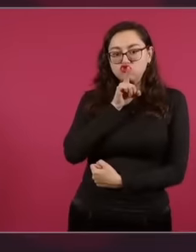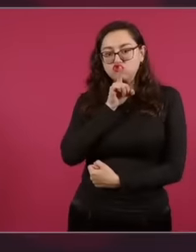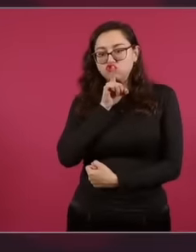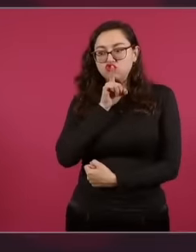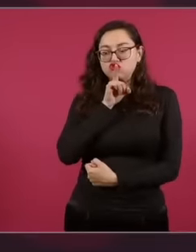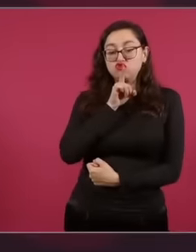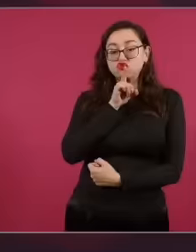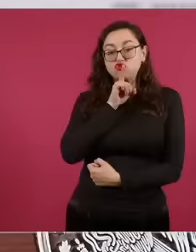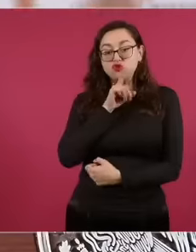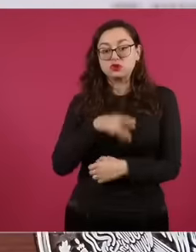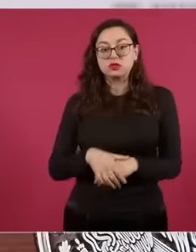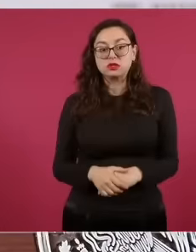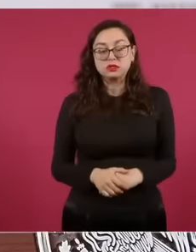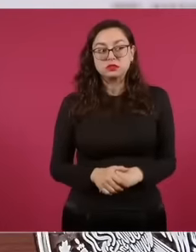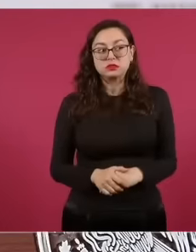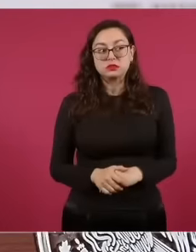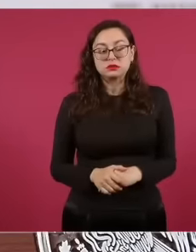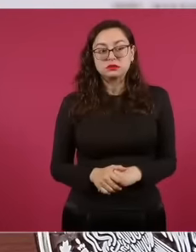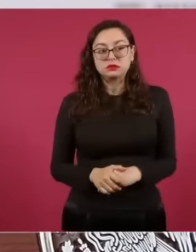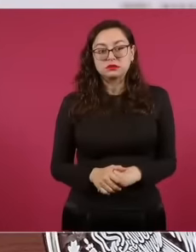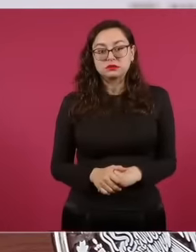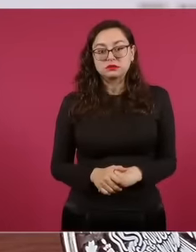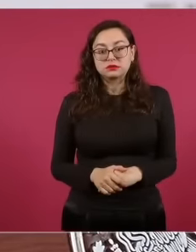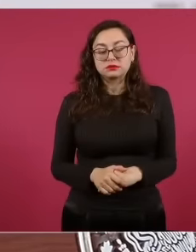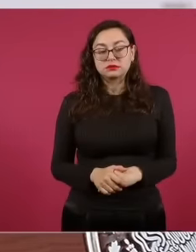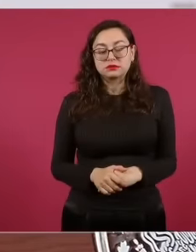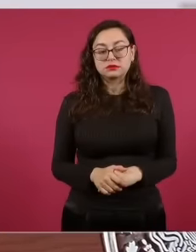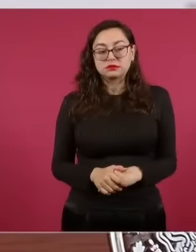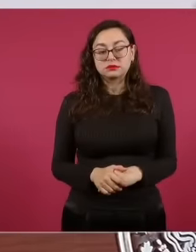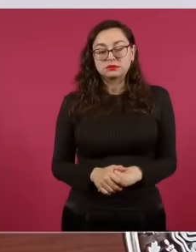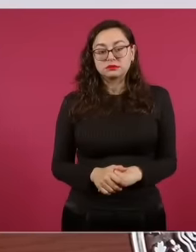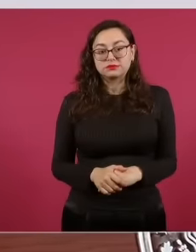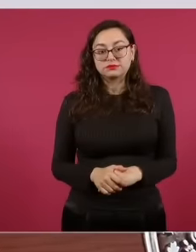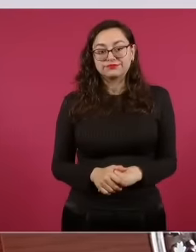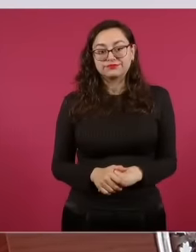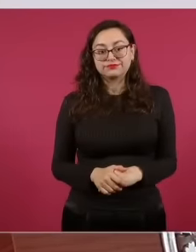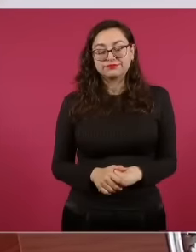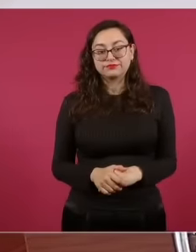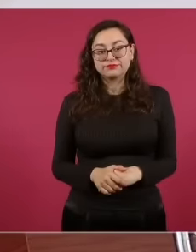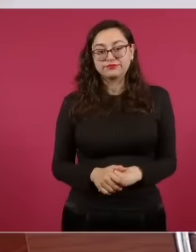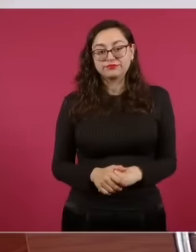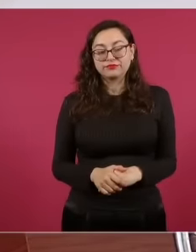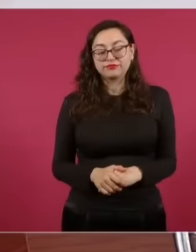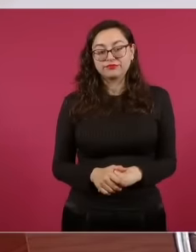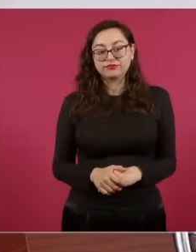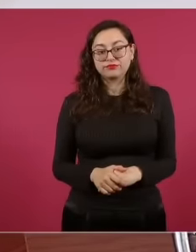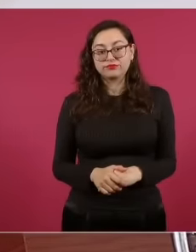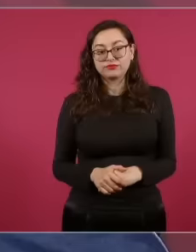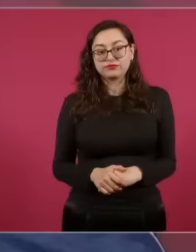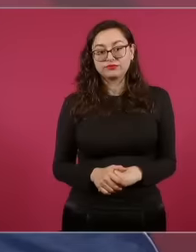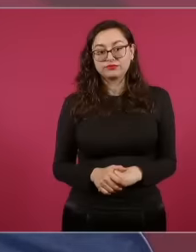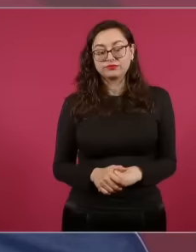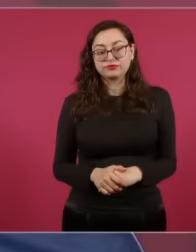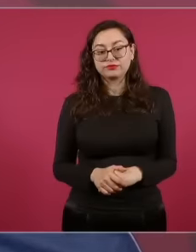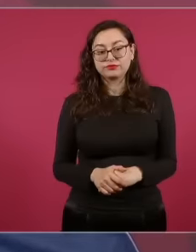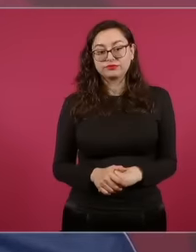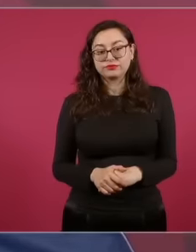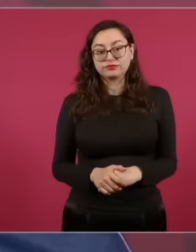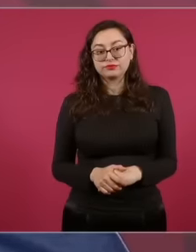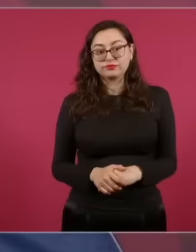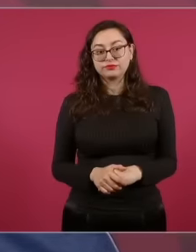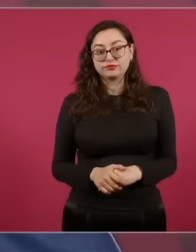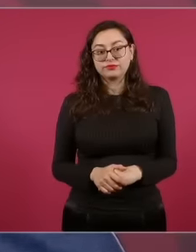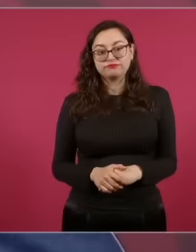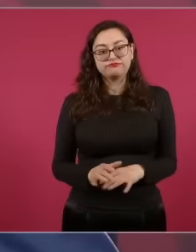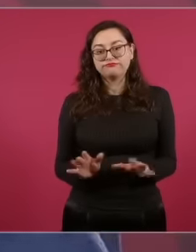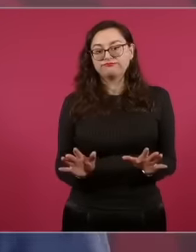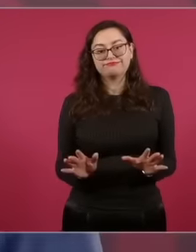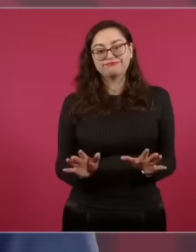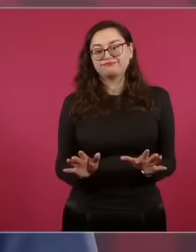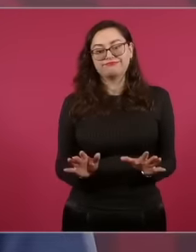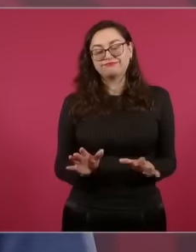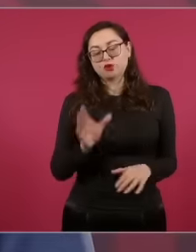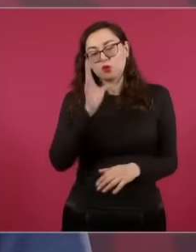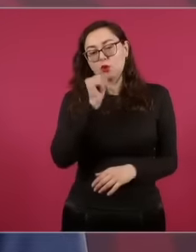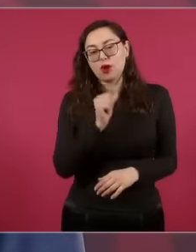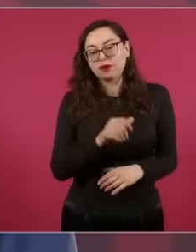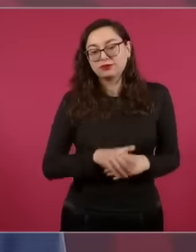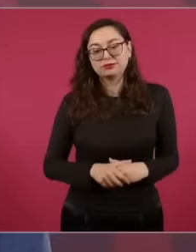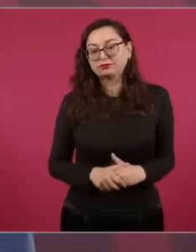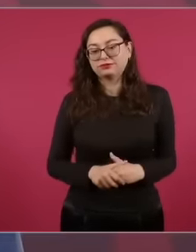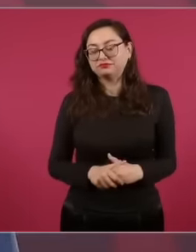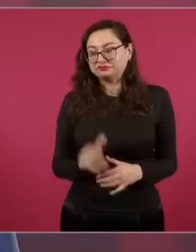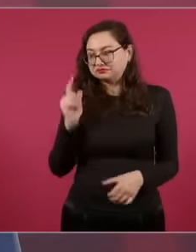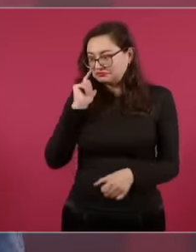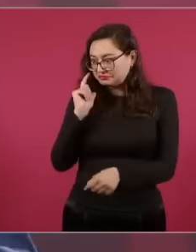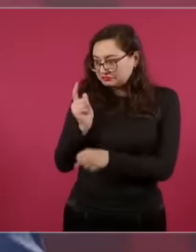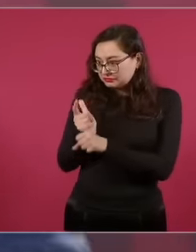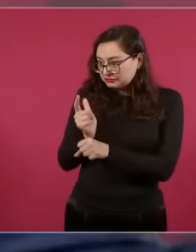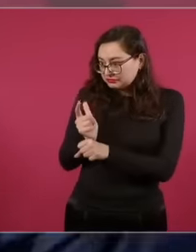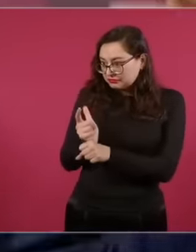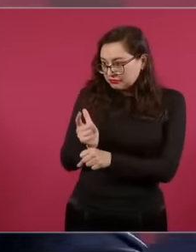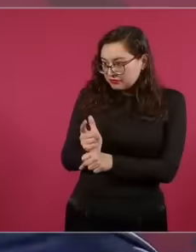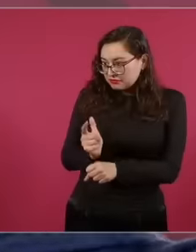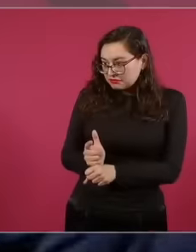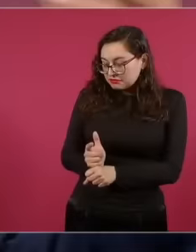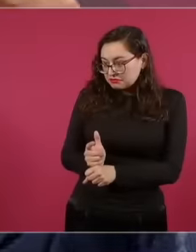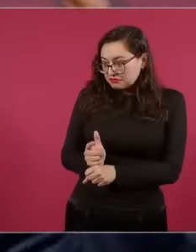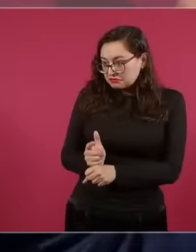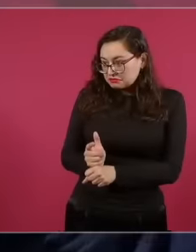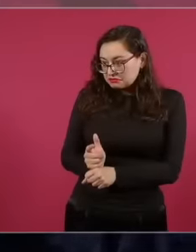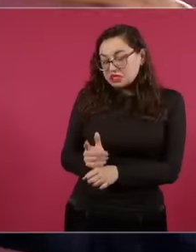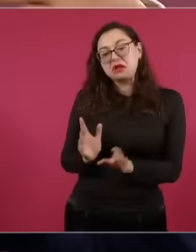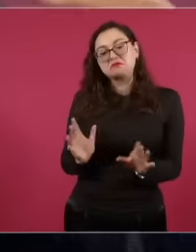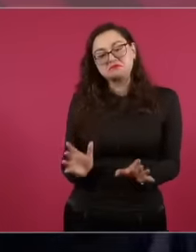as it is a just cause. And we are right if the powerful can do more because